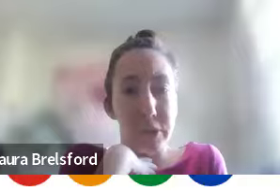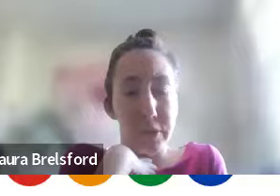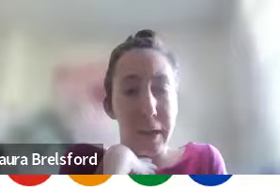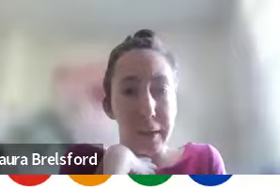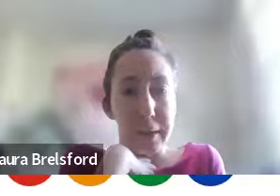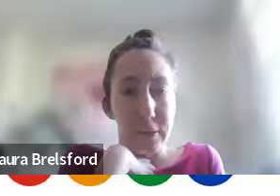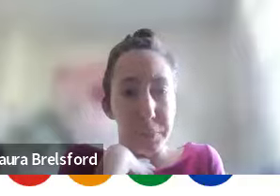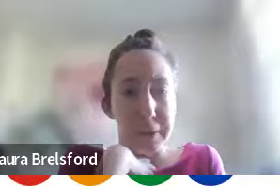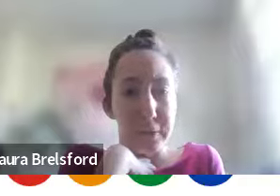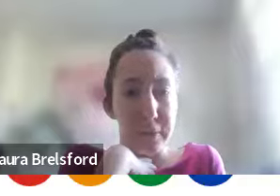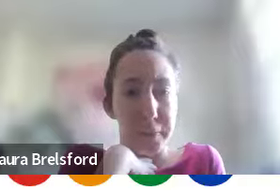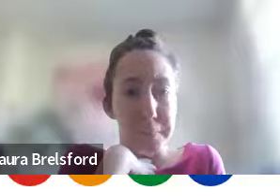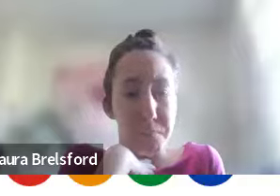TRAIN AND HOW THEY APPROACH THE STATION.